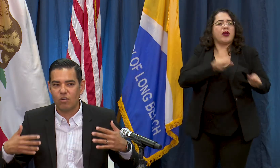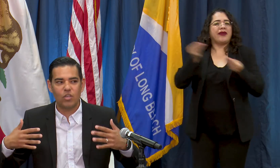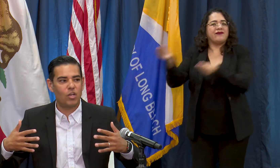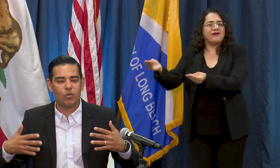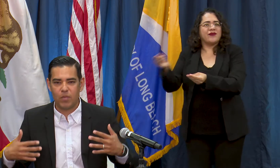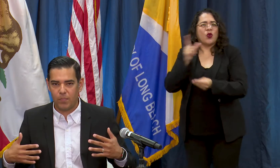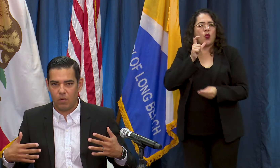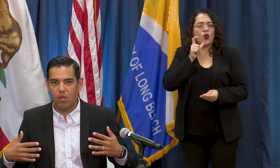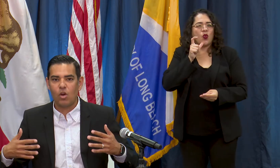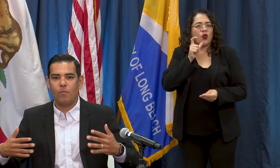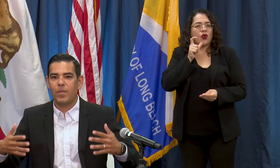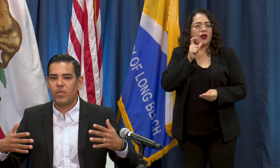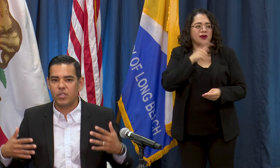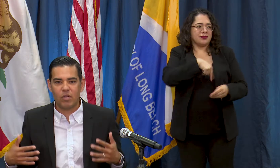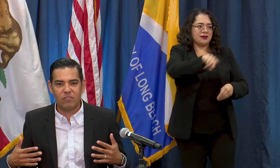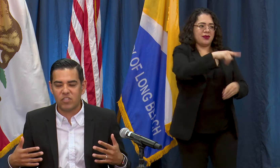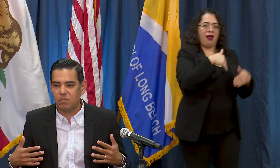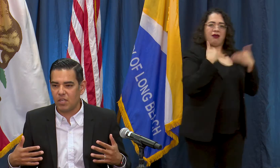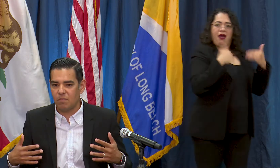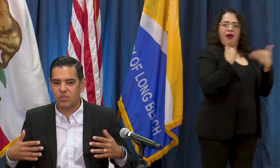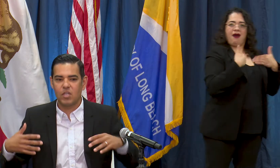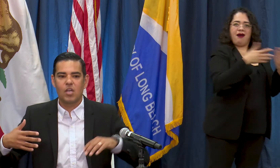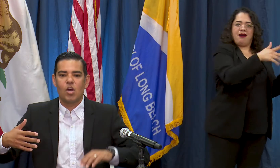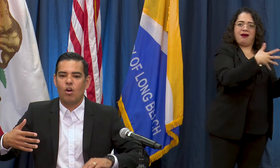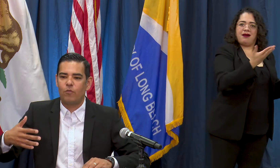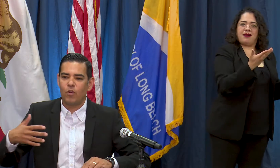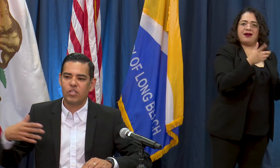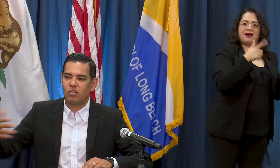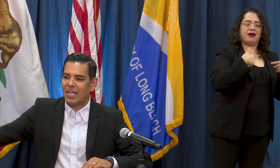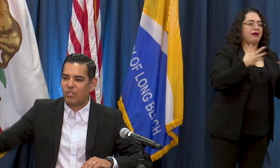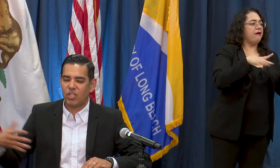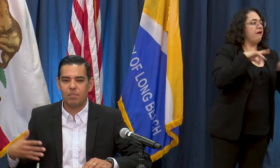younger people, our people that don't have symptoms, our folks are catching and